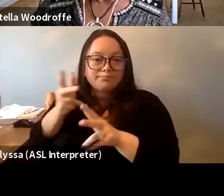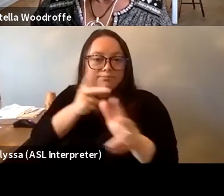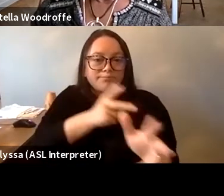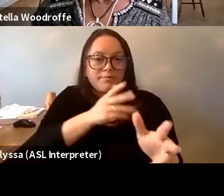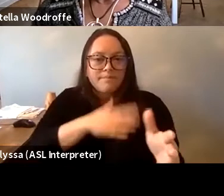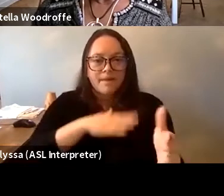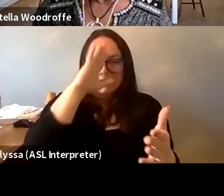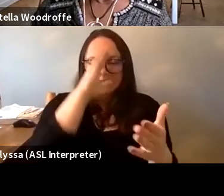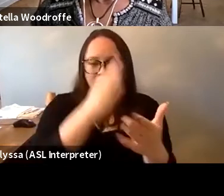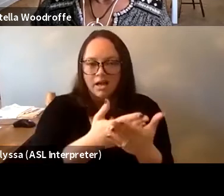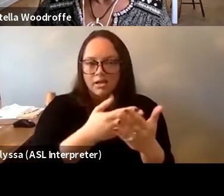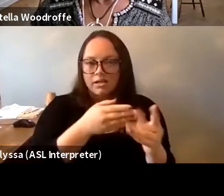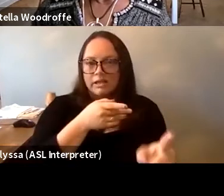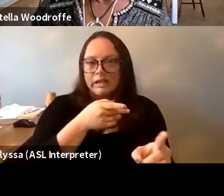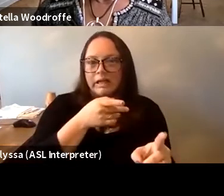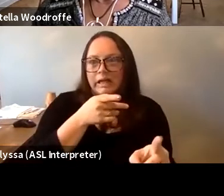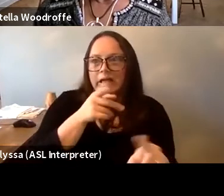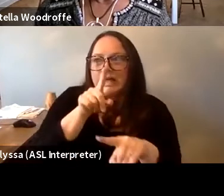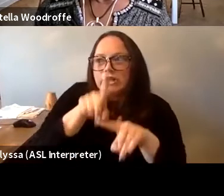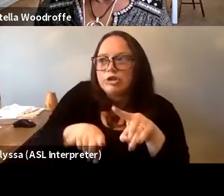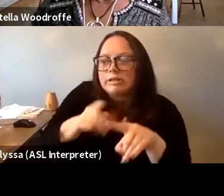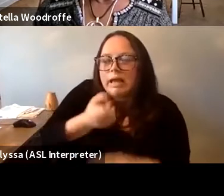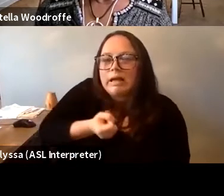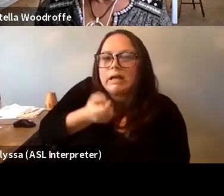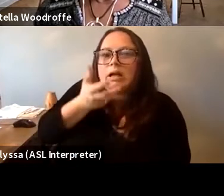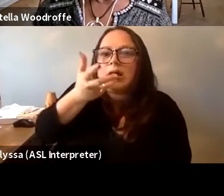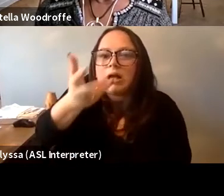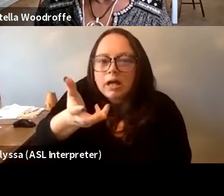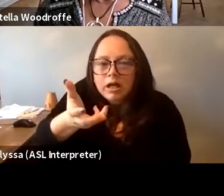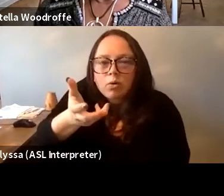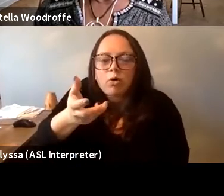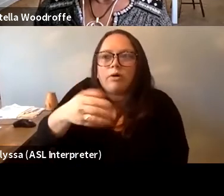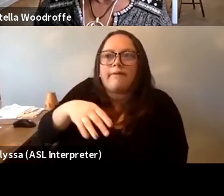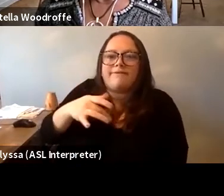the process of explaining himself. And, and so I have, I